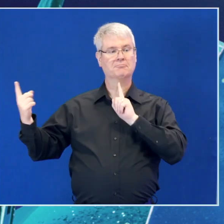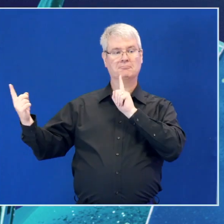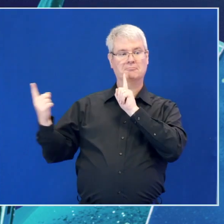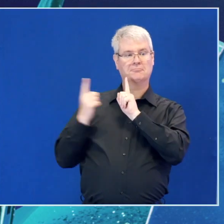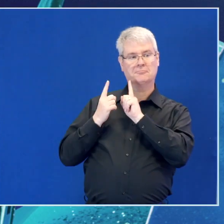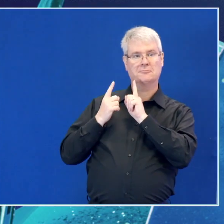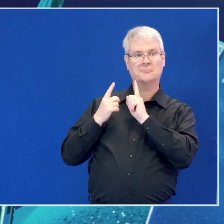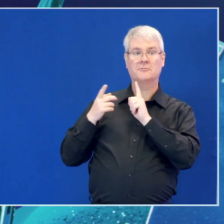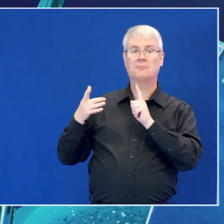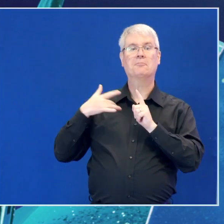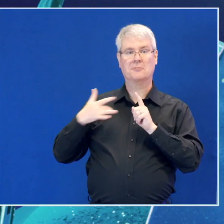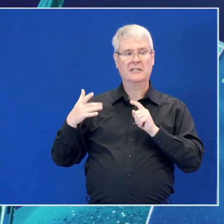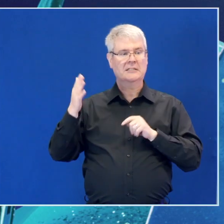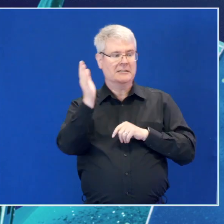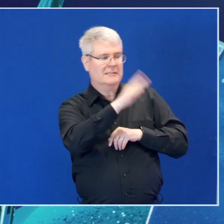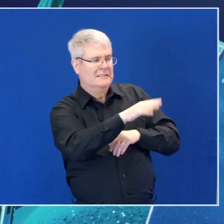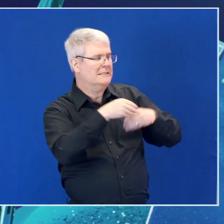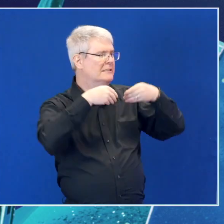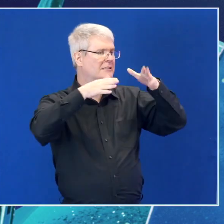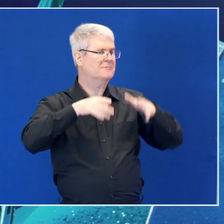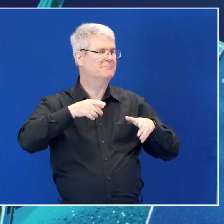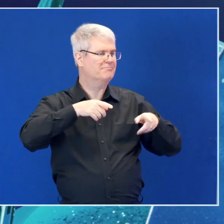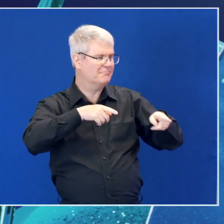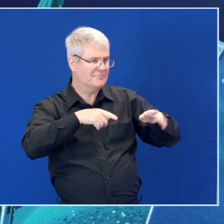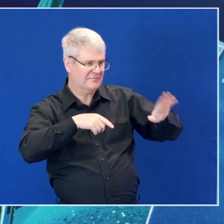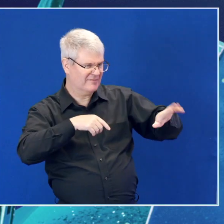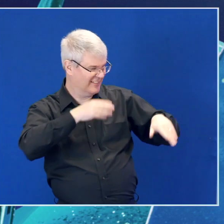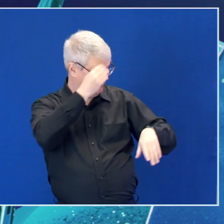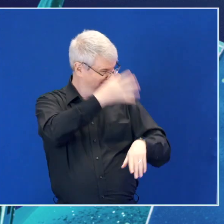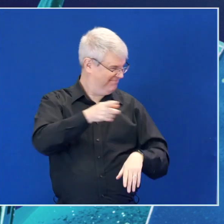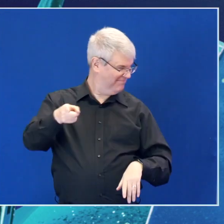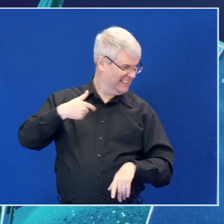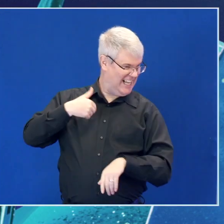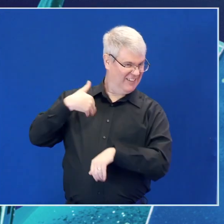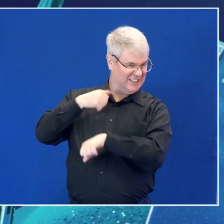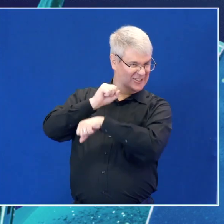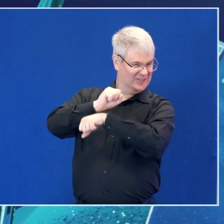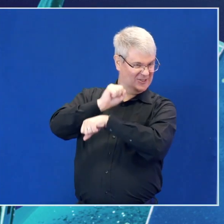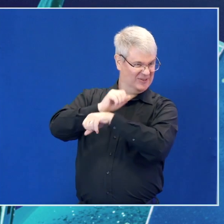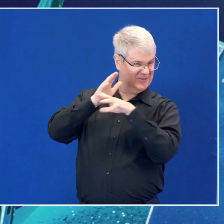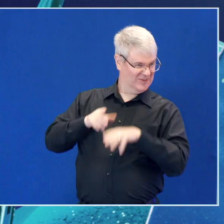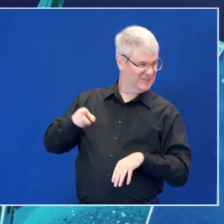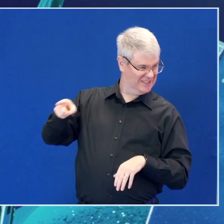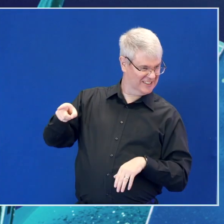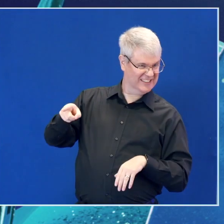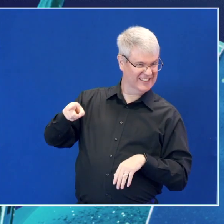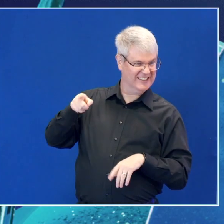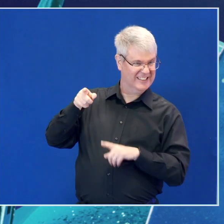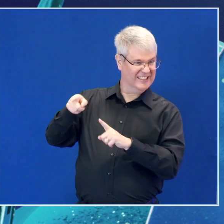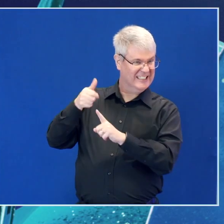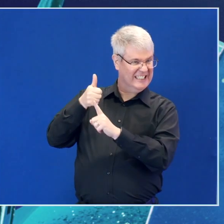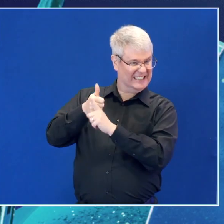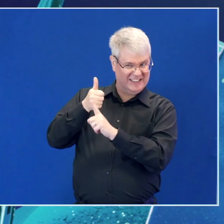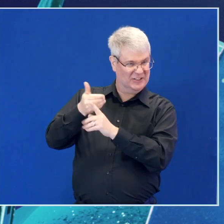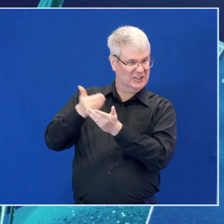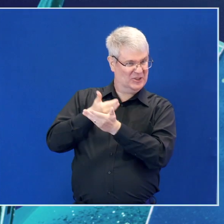Employees would be like, hey, have you seen this new AT? And, you know, the first thing we'll do is we'll check it out.